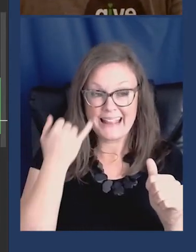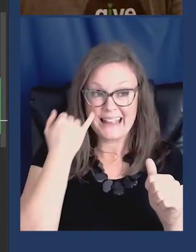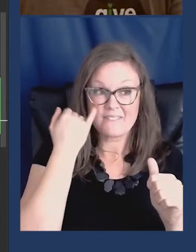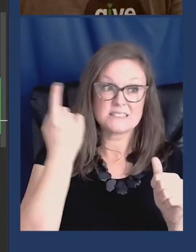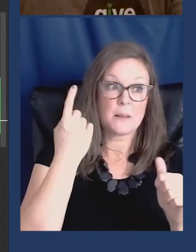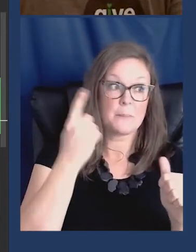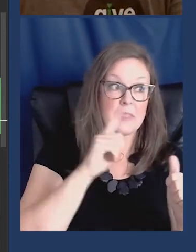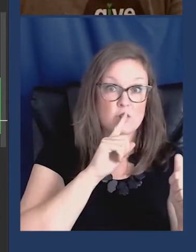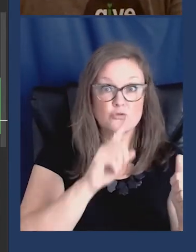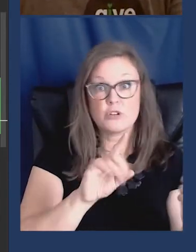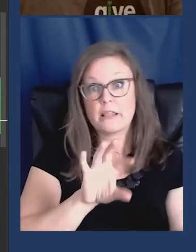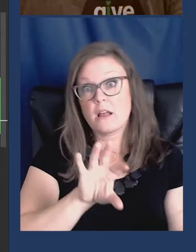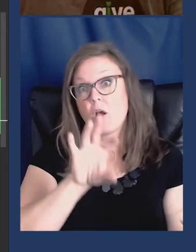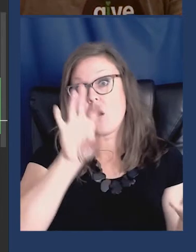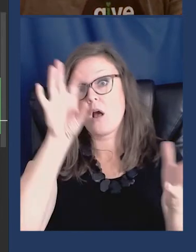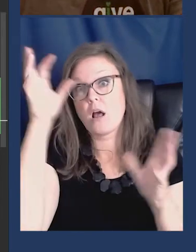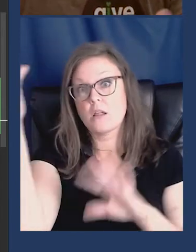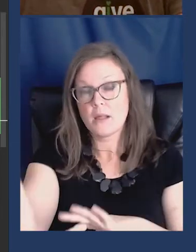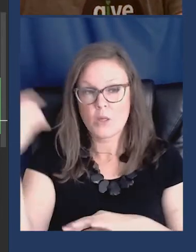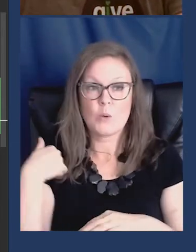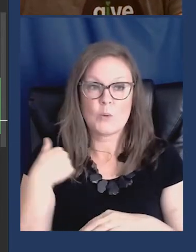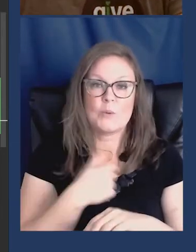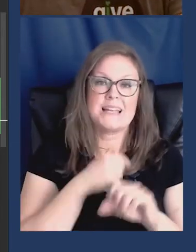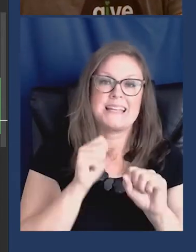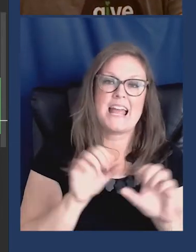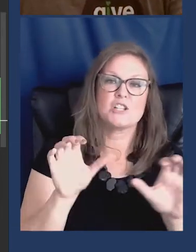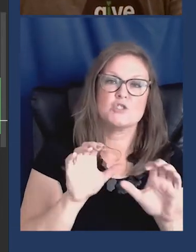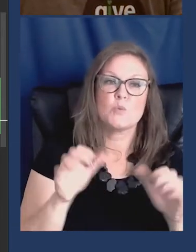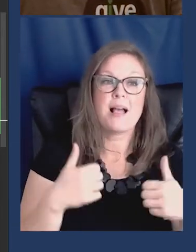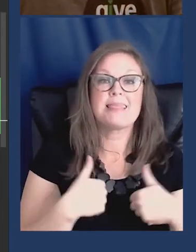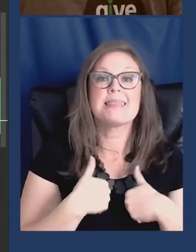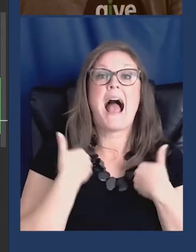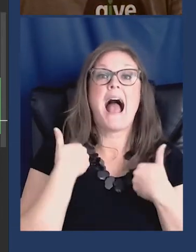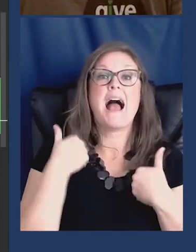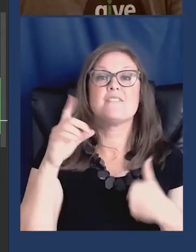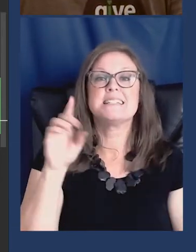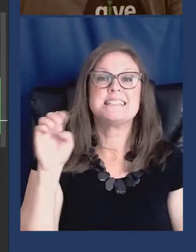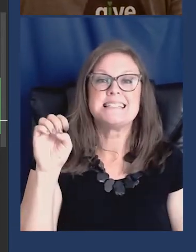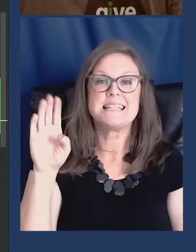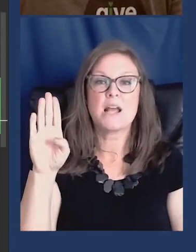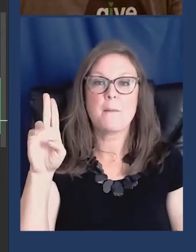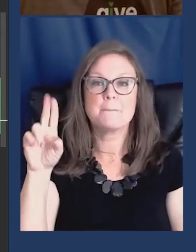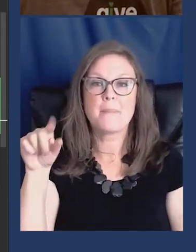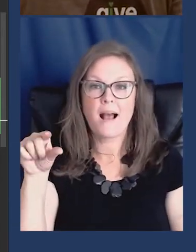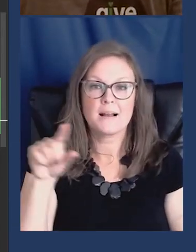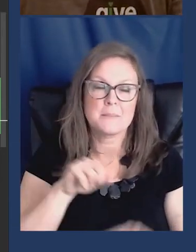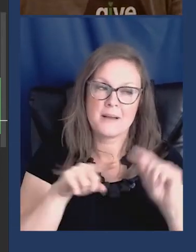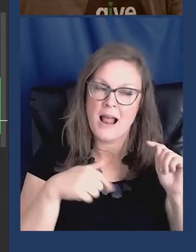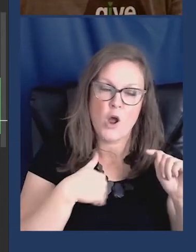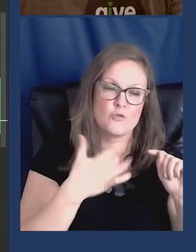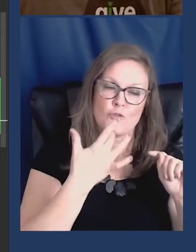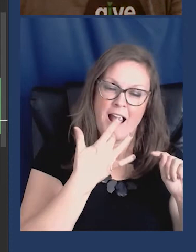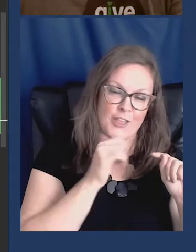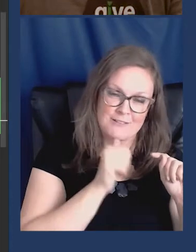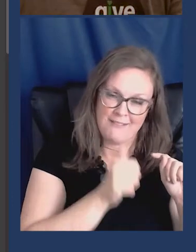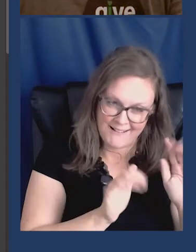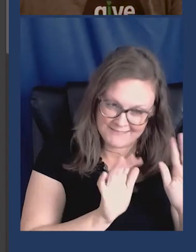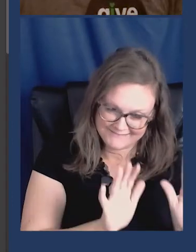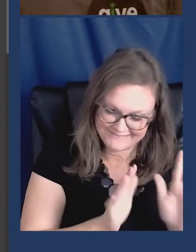we can do some light debugging, which would be fun, but I'd really rather not get there. So with that added, let's get back